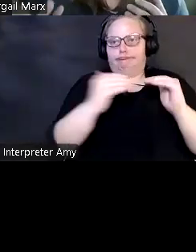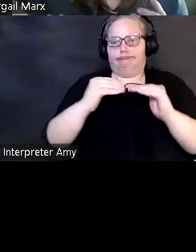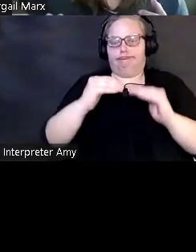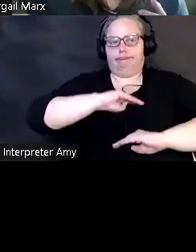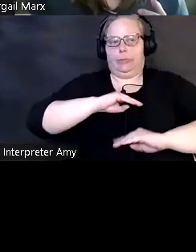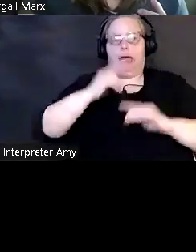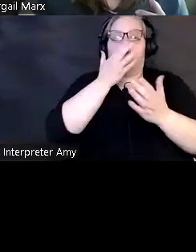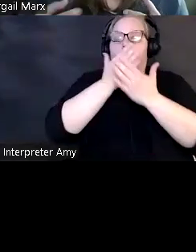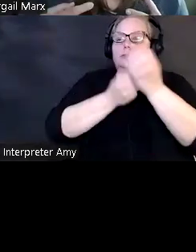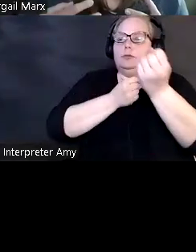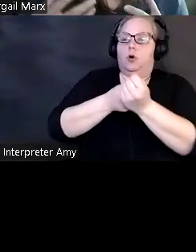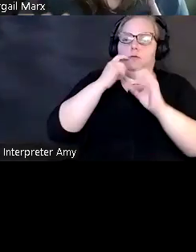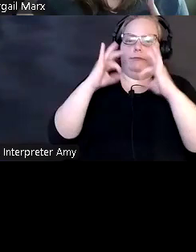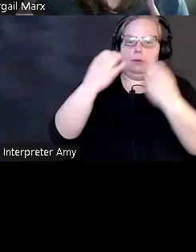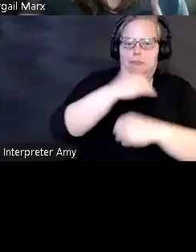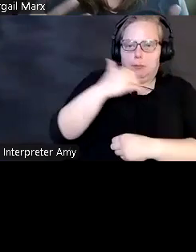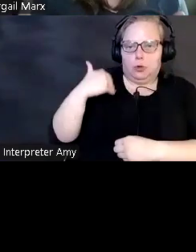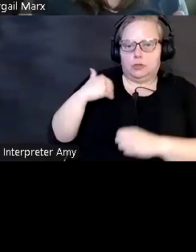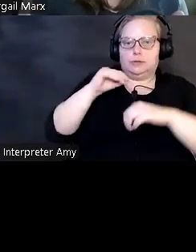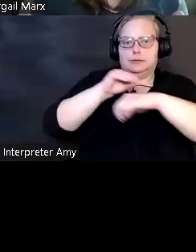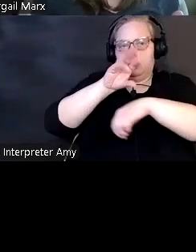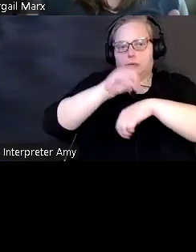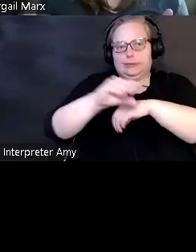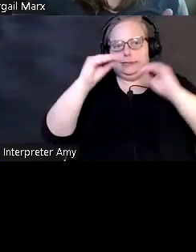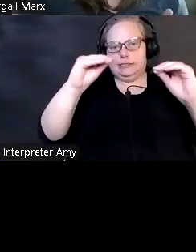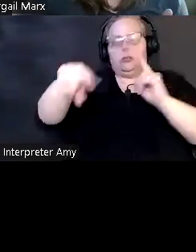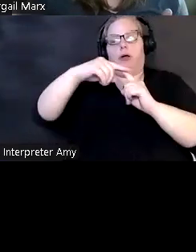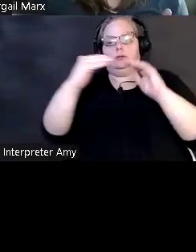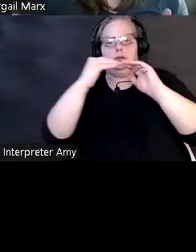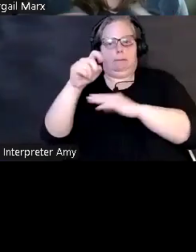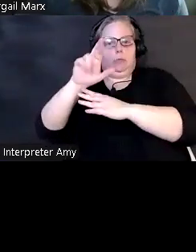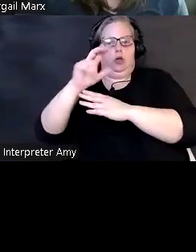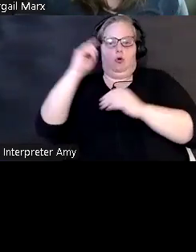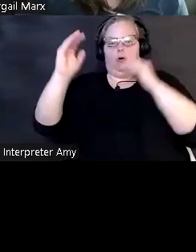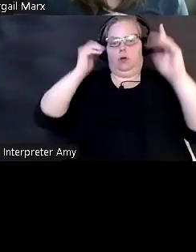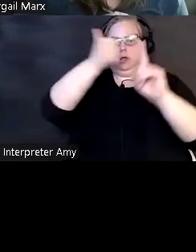terms of counseling and teaching but also like a peer or mentor for that adult using AAC.